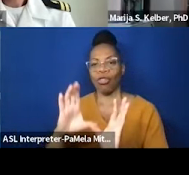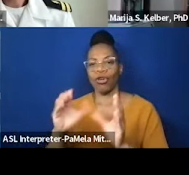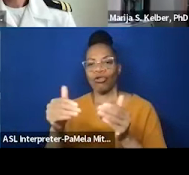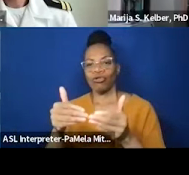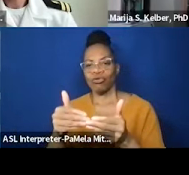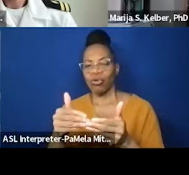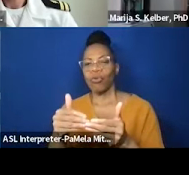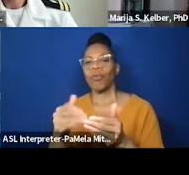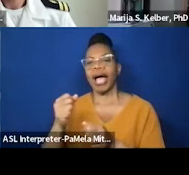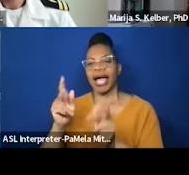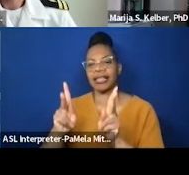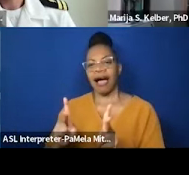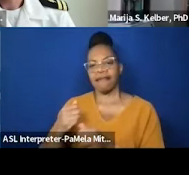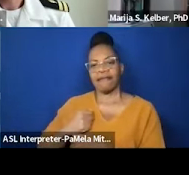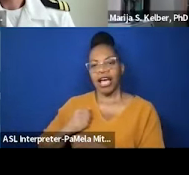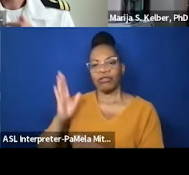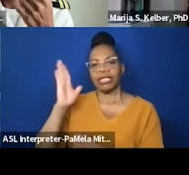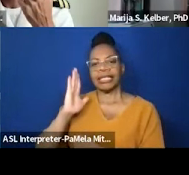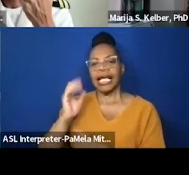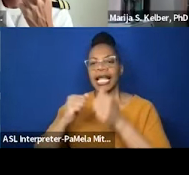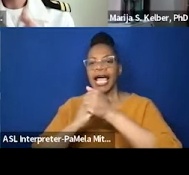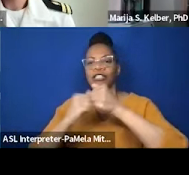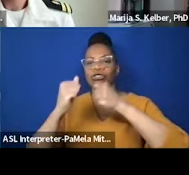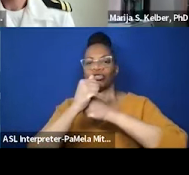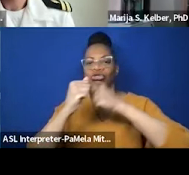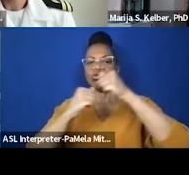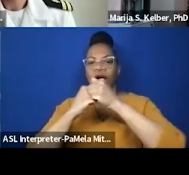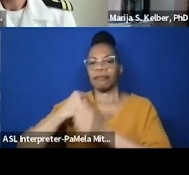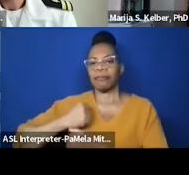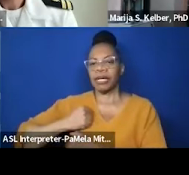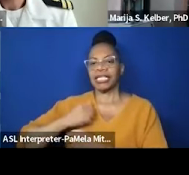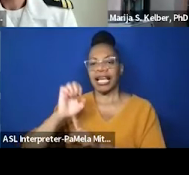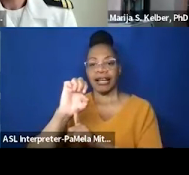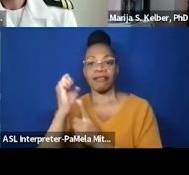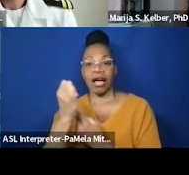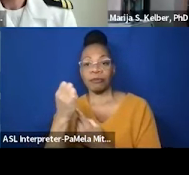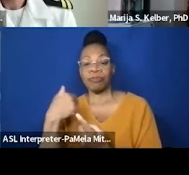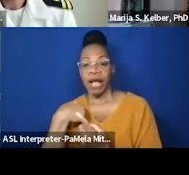in a structured, military-informed environment. Frequently, I would go to jail on Tuesdays